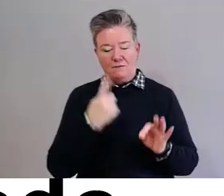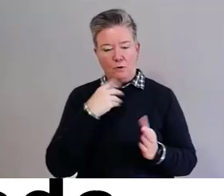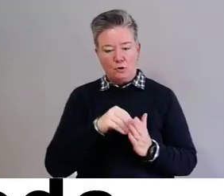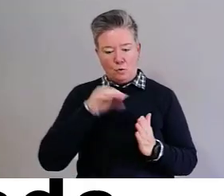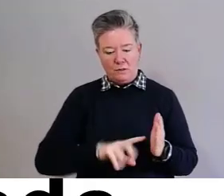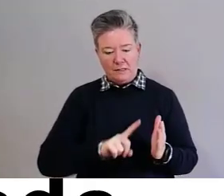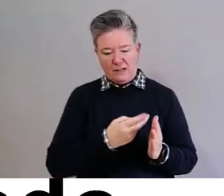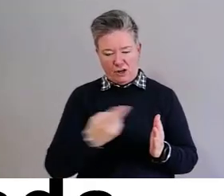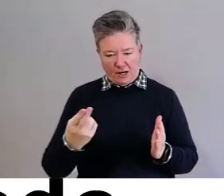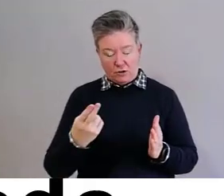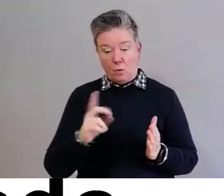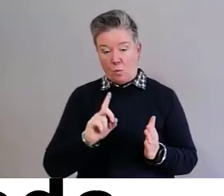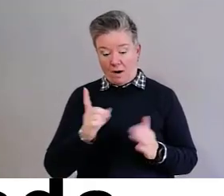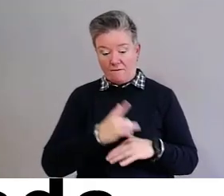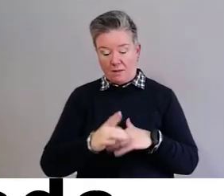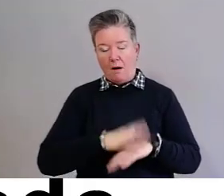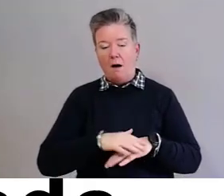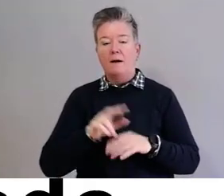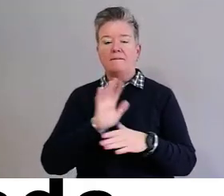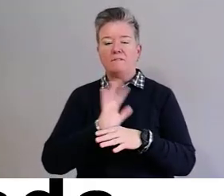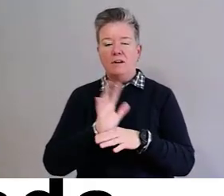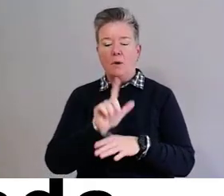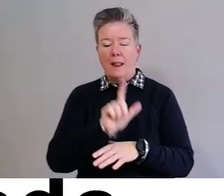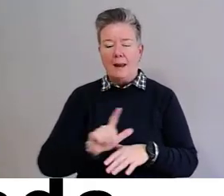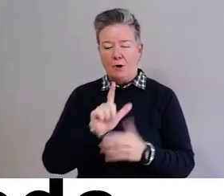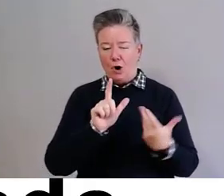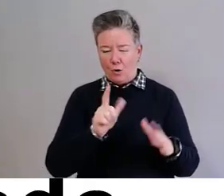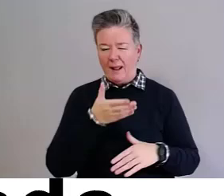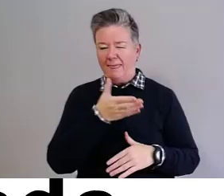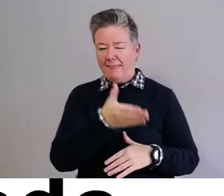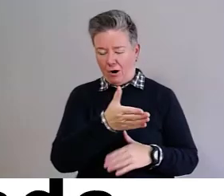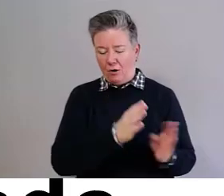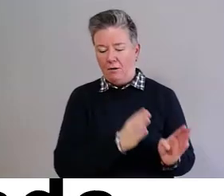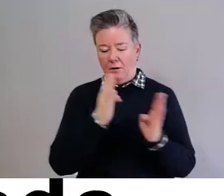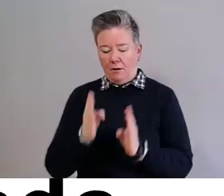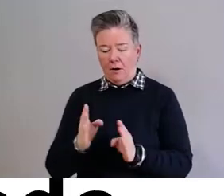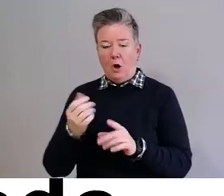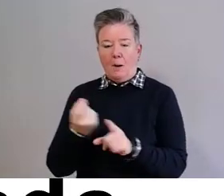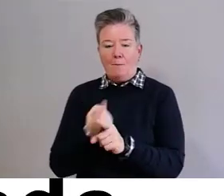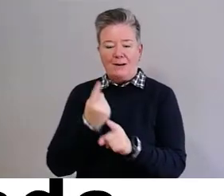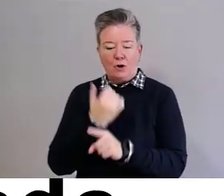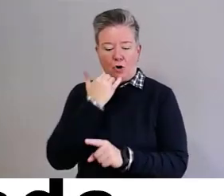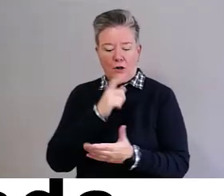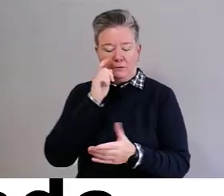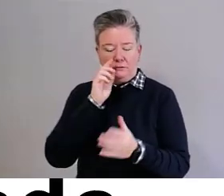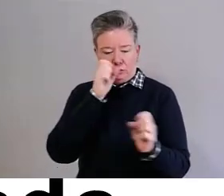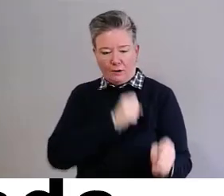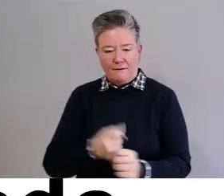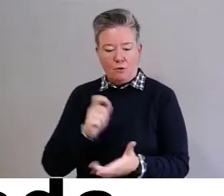which is available on our video library already, and Practical Strategies for Writing Effective IEP goals,